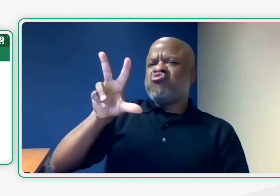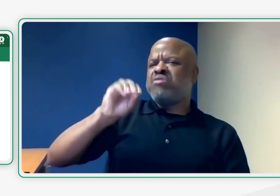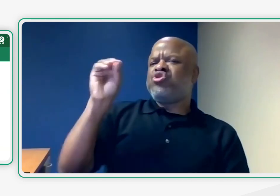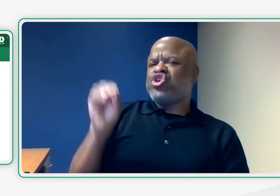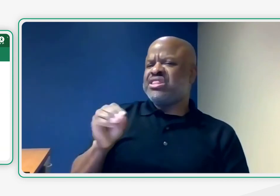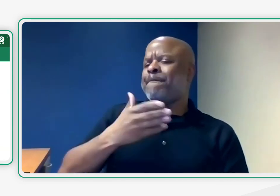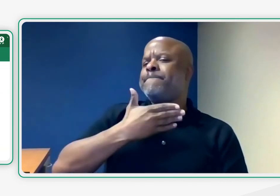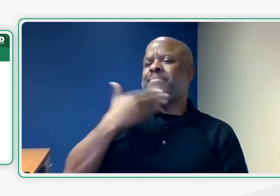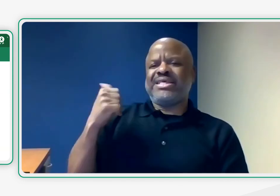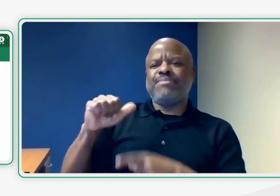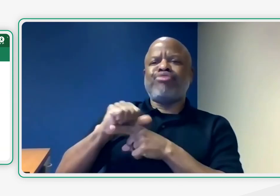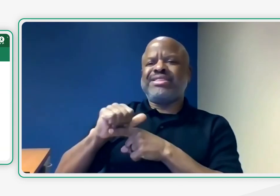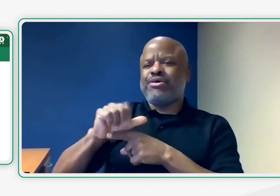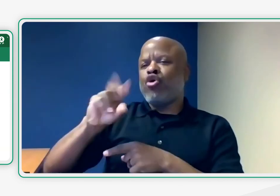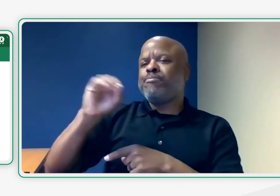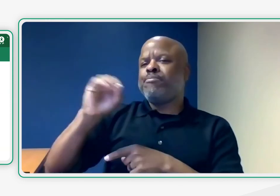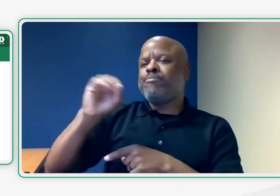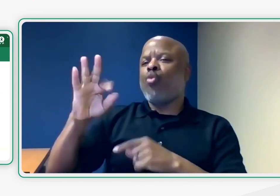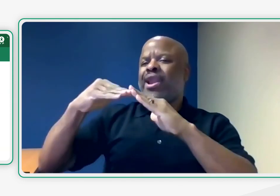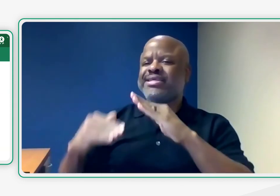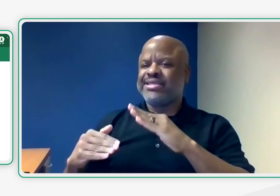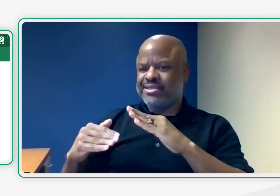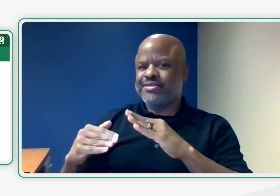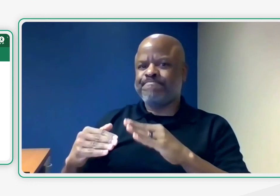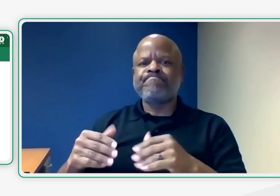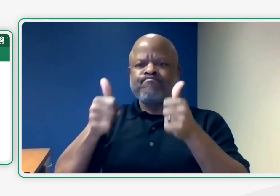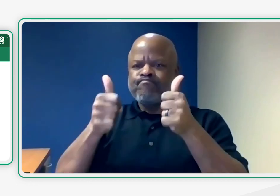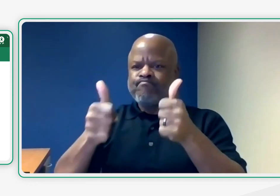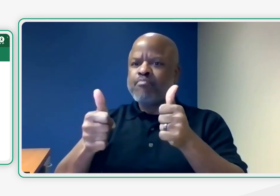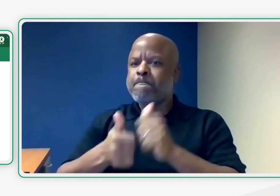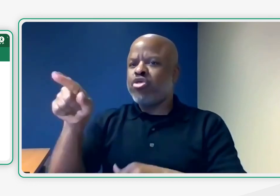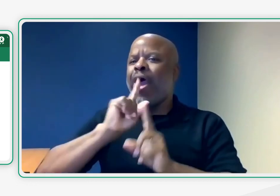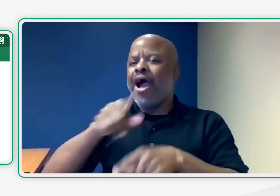Let's say your car breaks down. So, it's important that 30% is your maximum